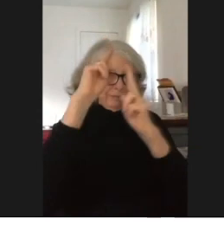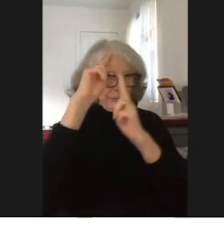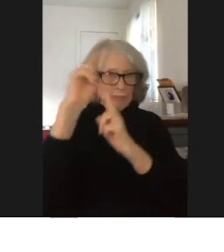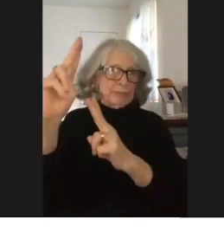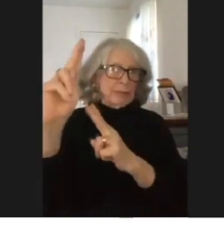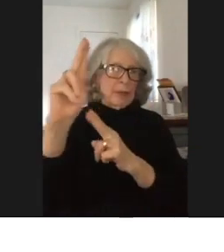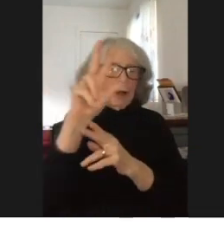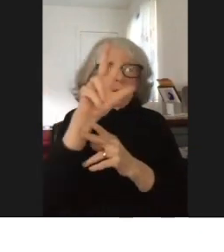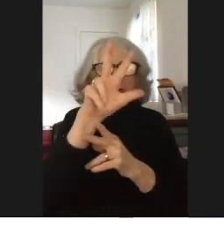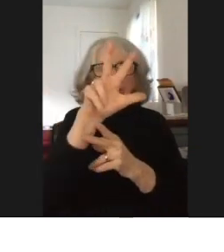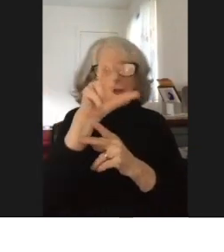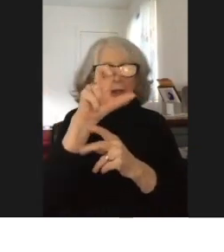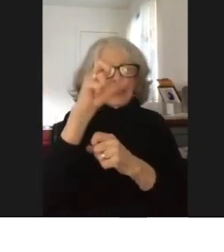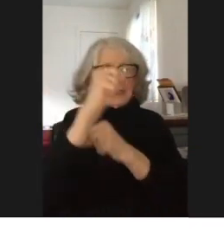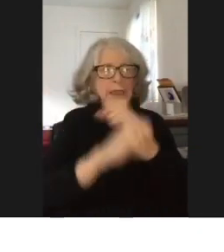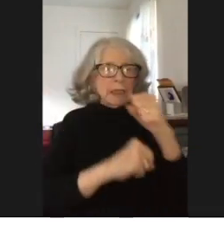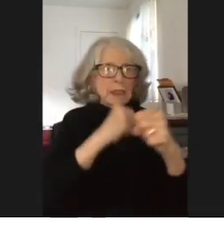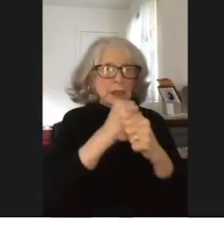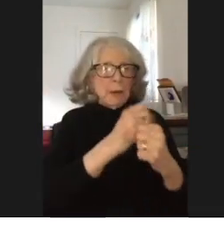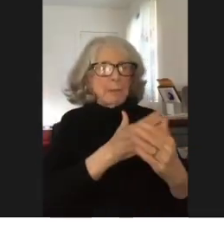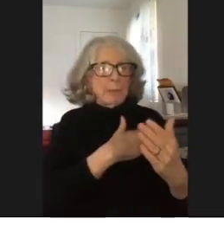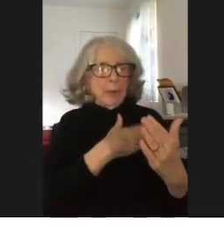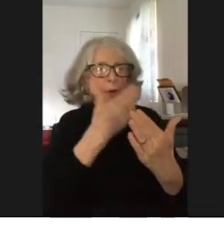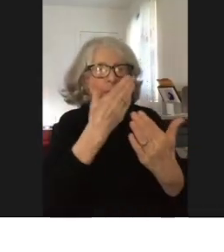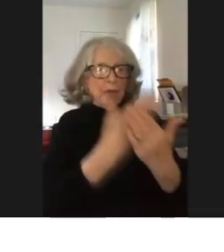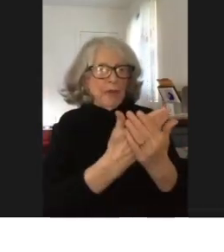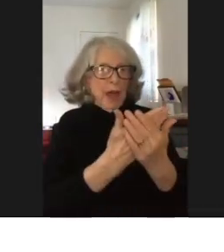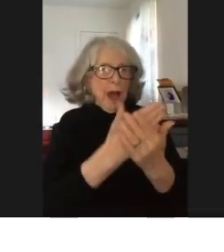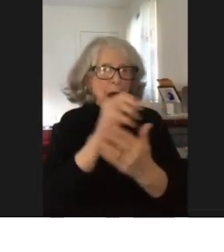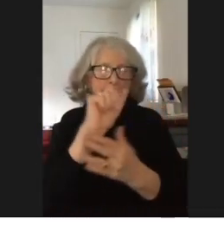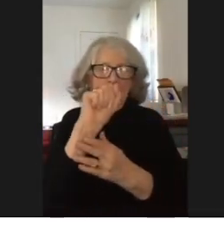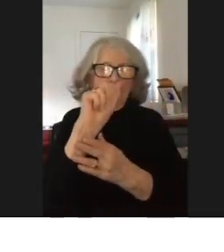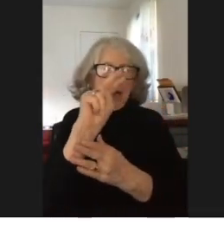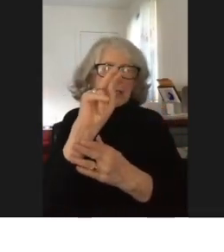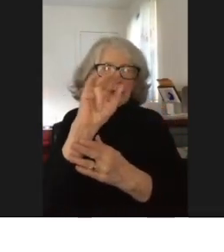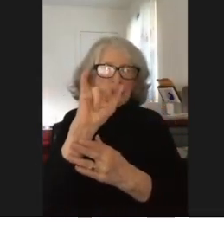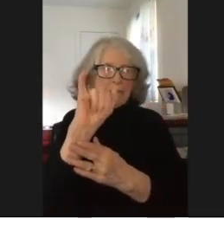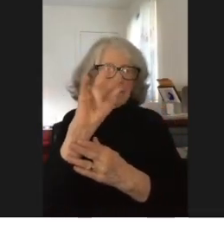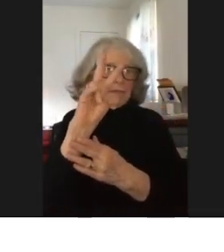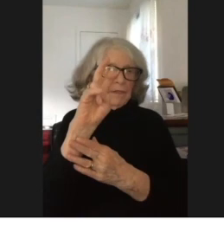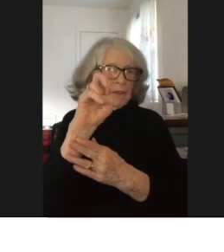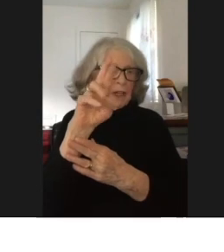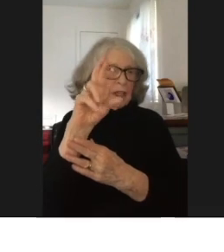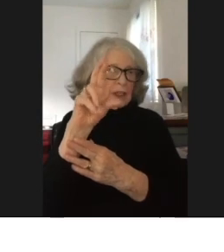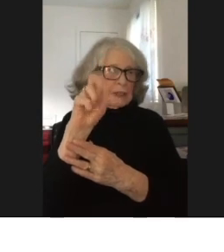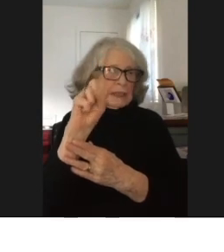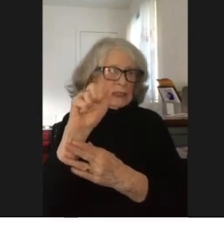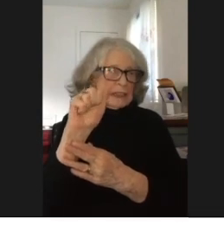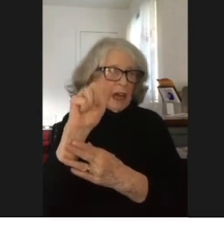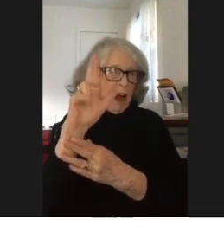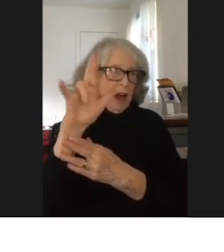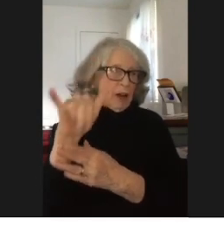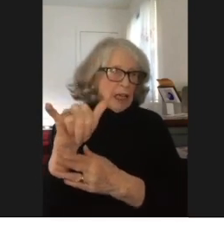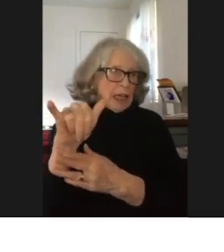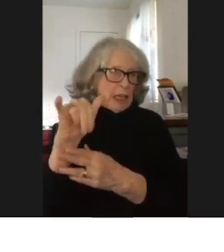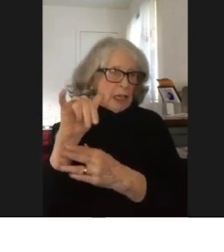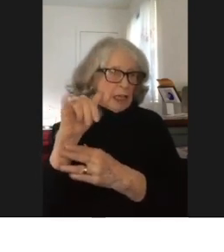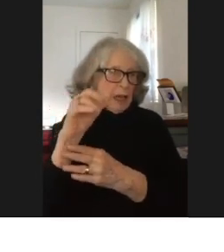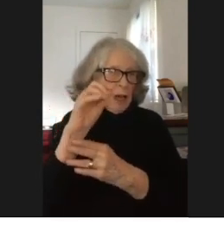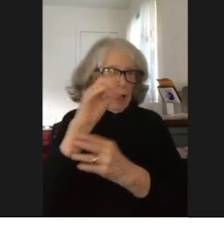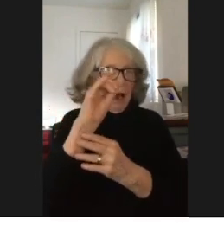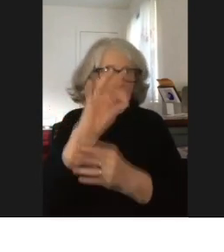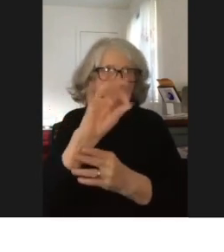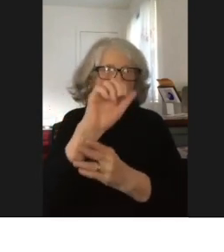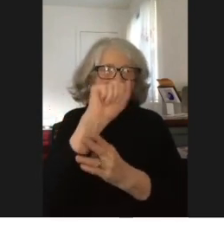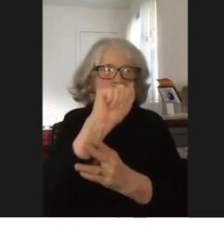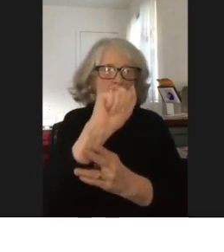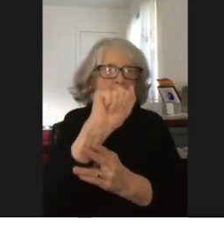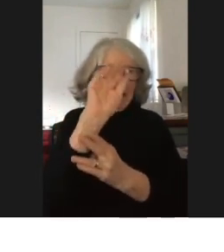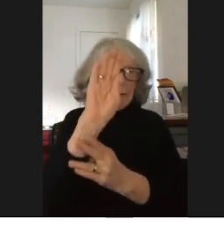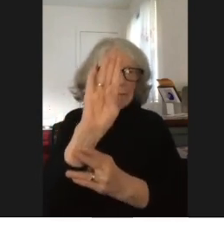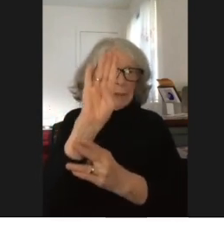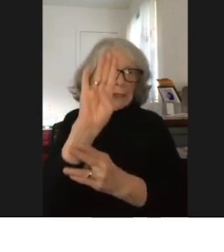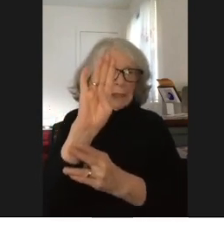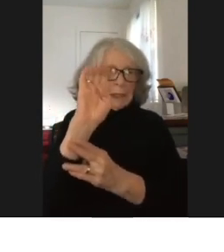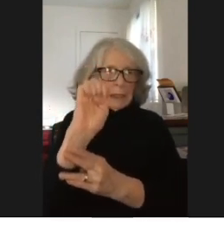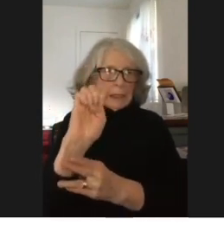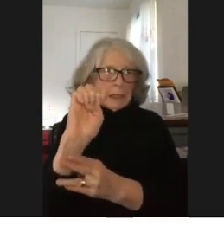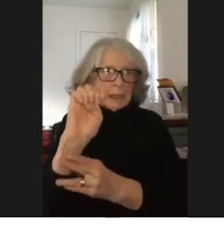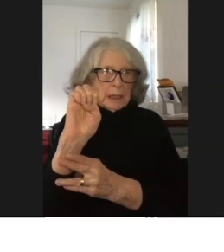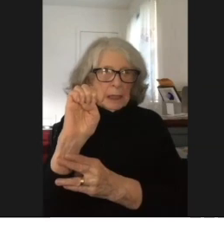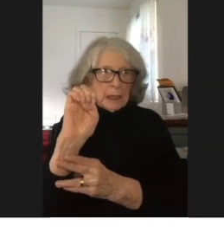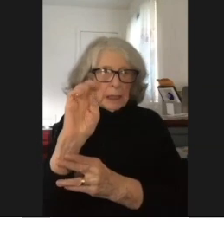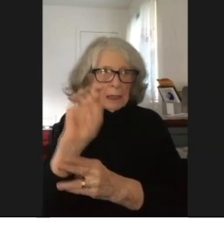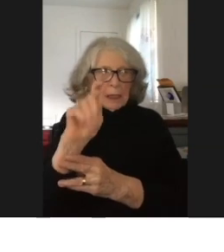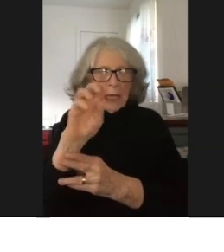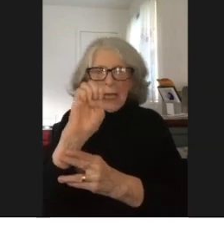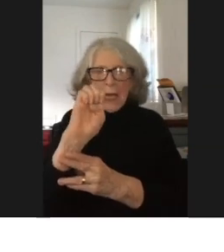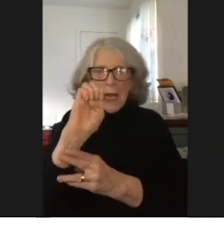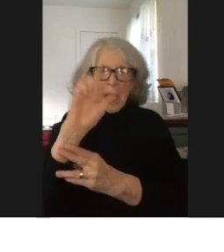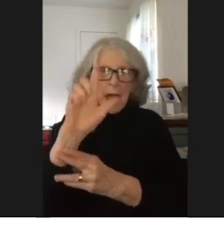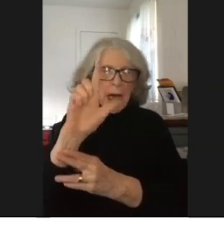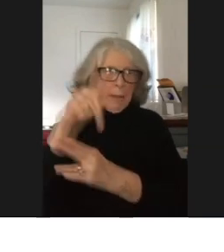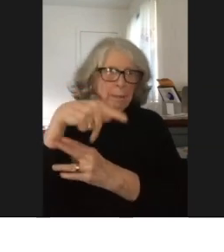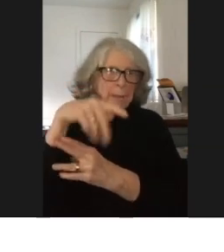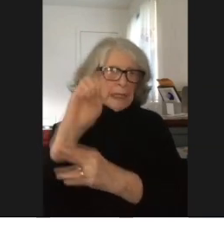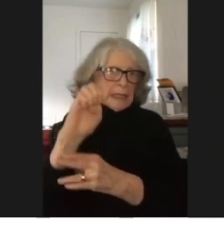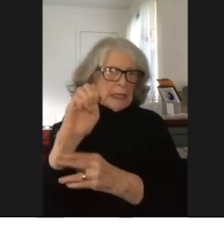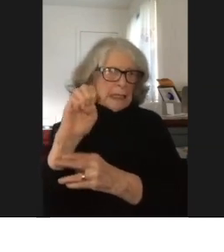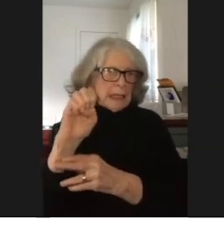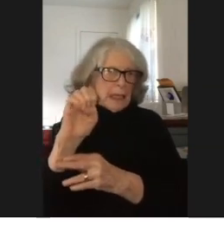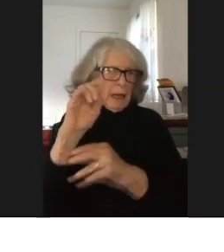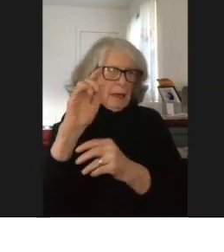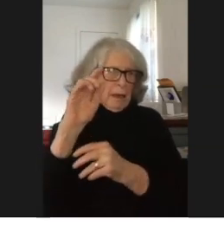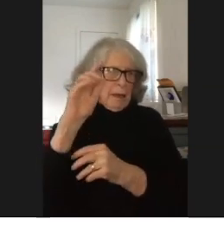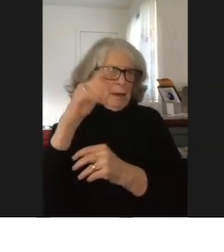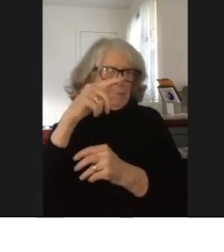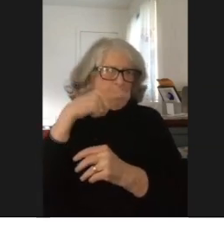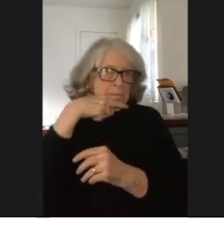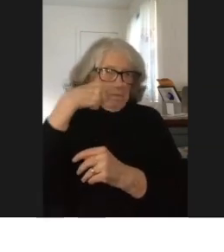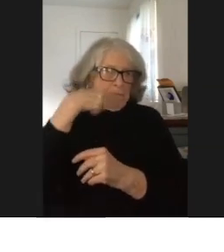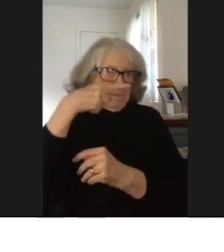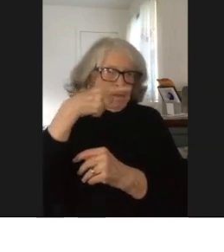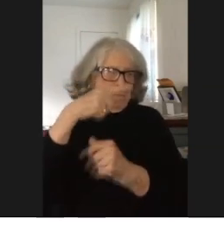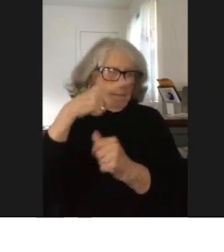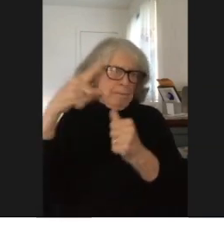They had a celebration honoring the birthday or anniversary of Abbé de l'Épée,